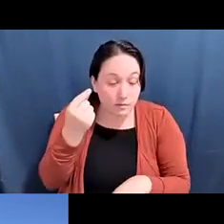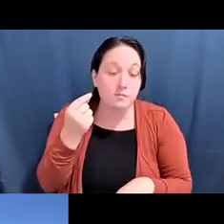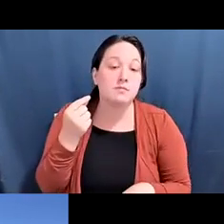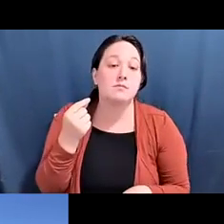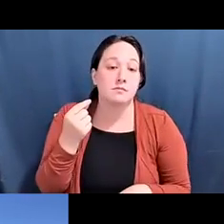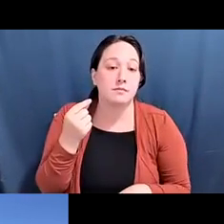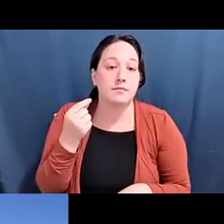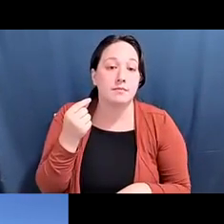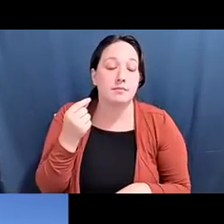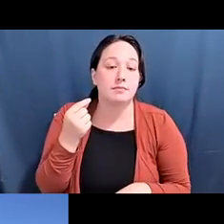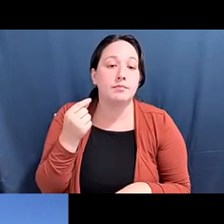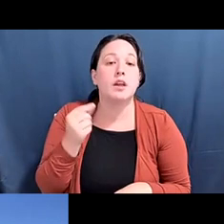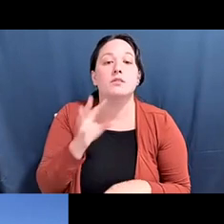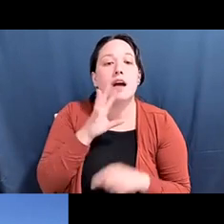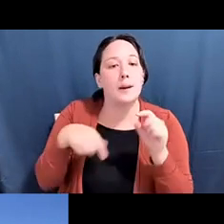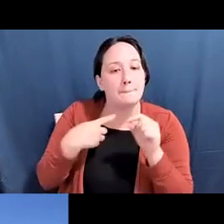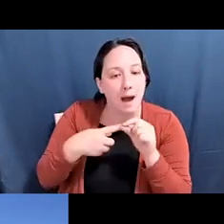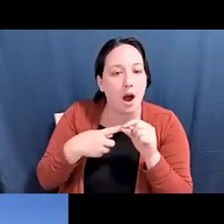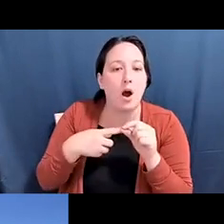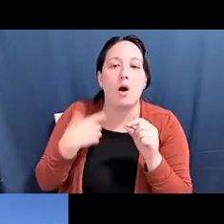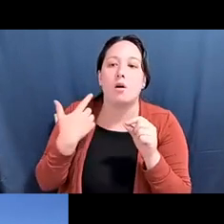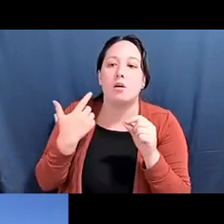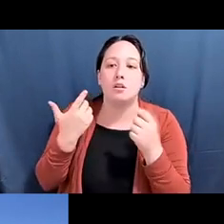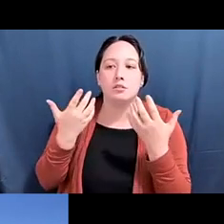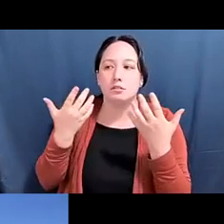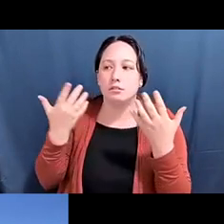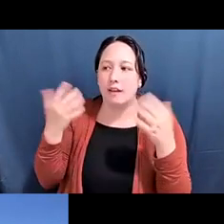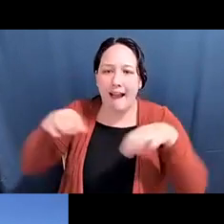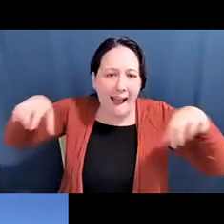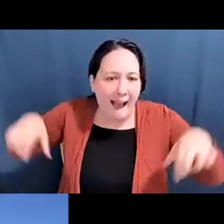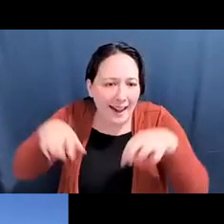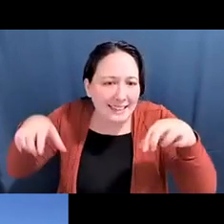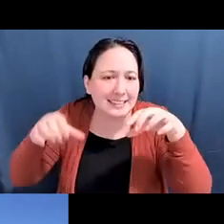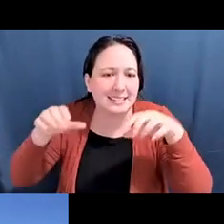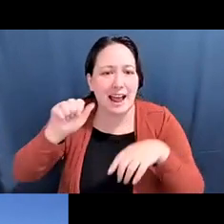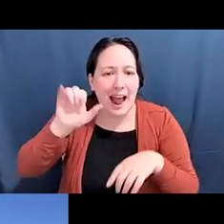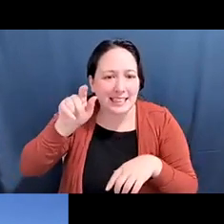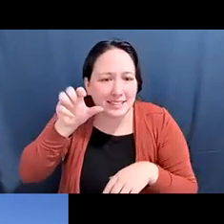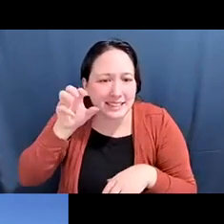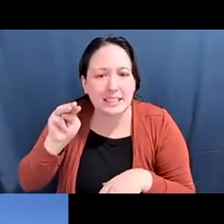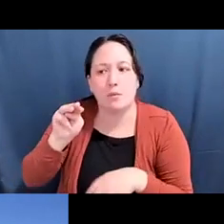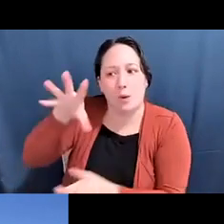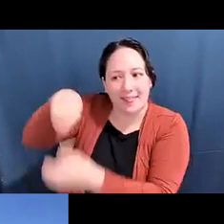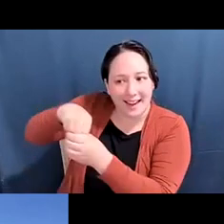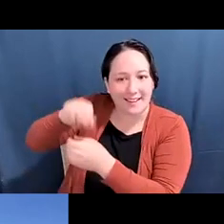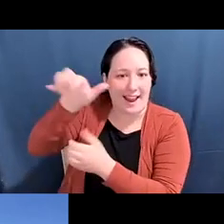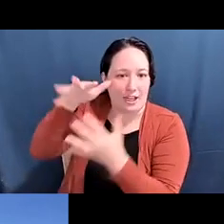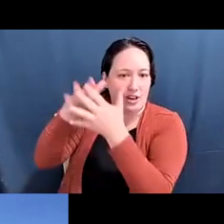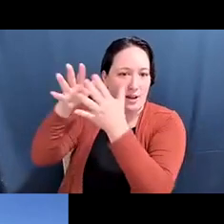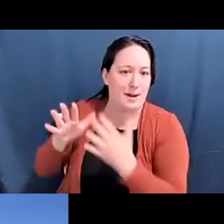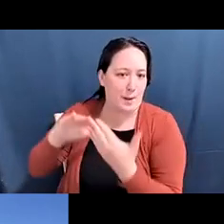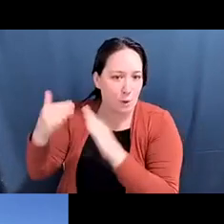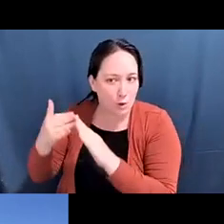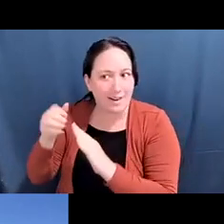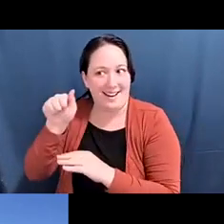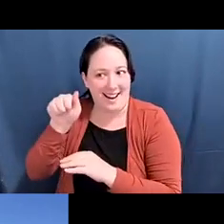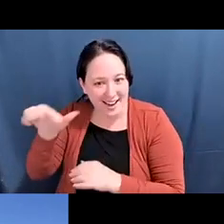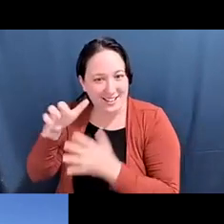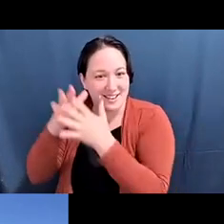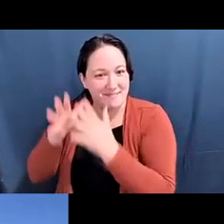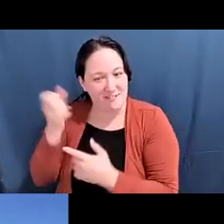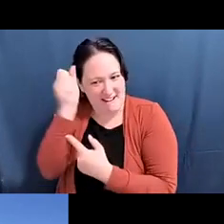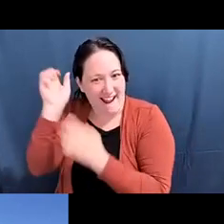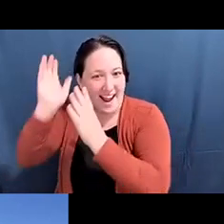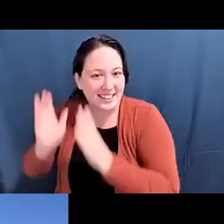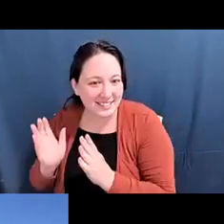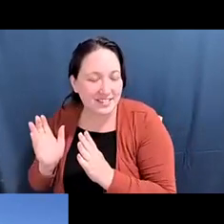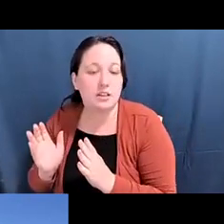Diane Fujino: Talking about the different kinds of activism that's happening in Asian American communities and by Asian American activists, but ultimately we do hope that it